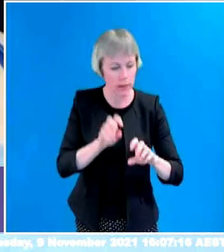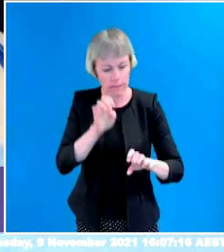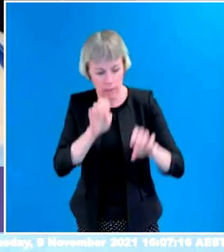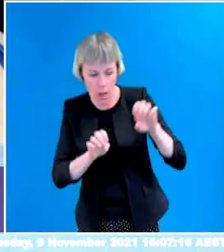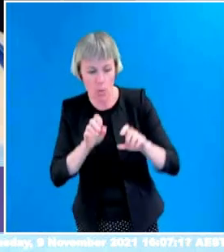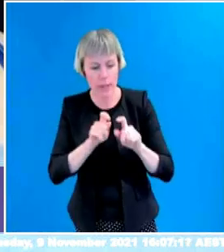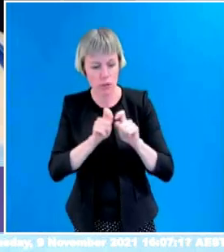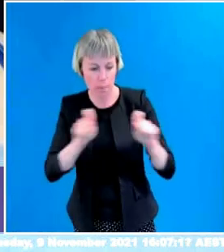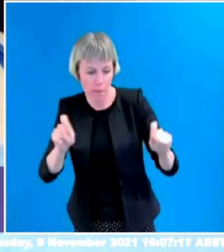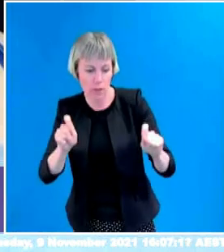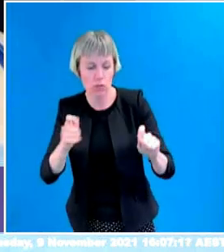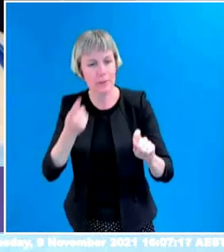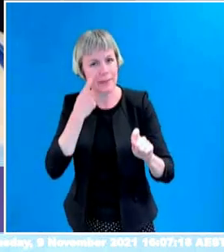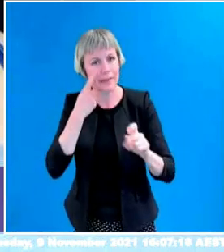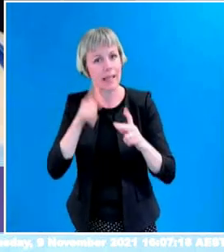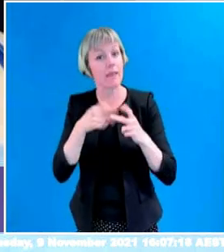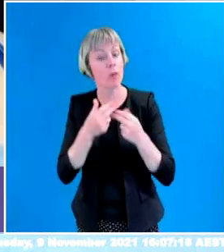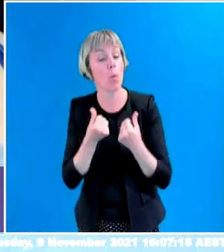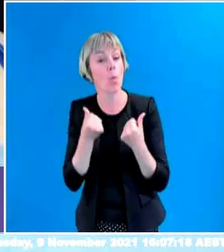And that's the approach that's being taken.